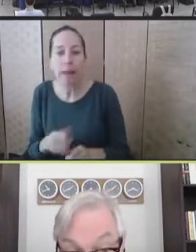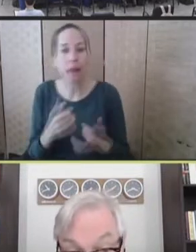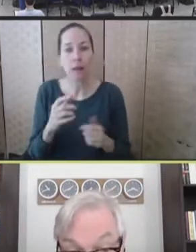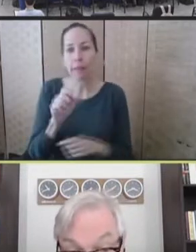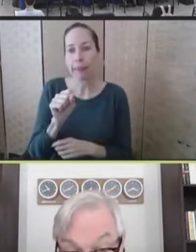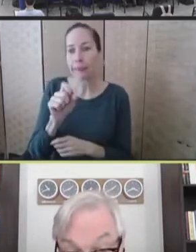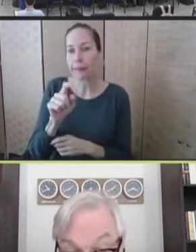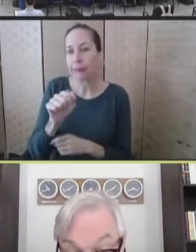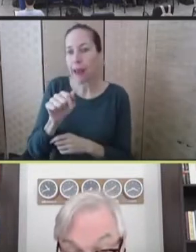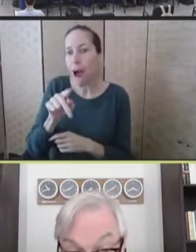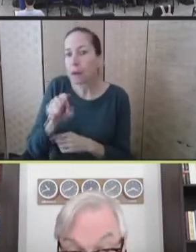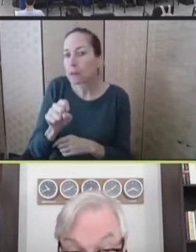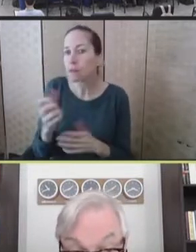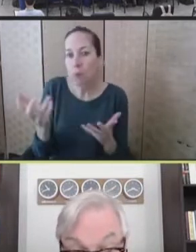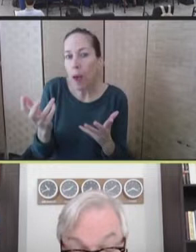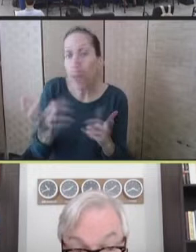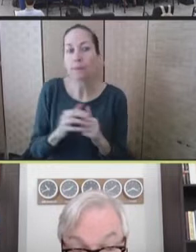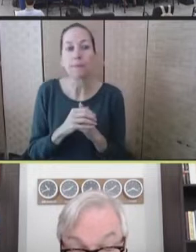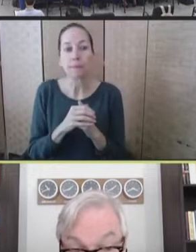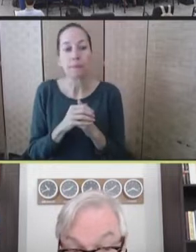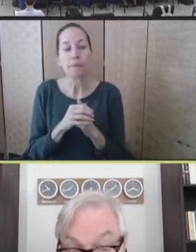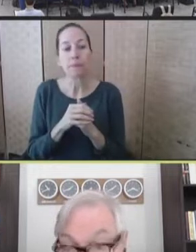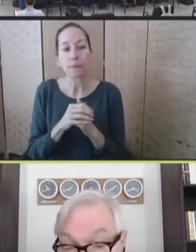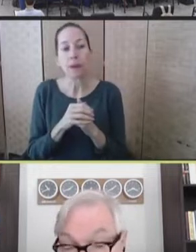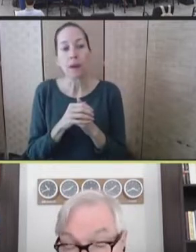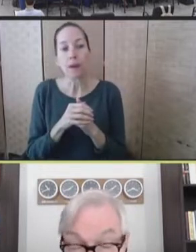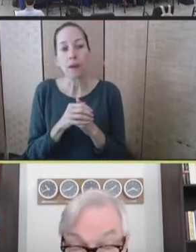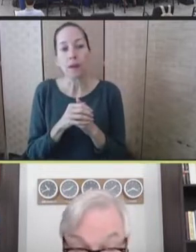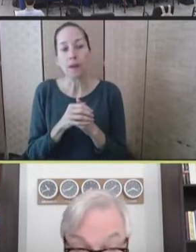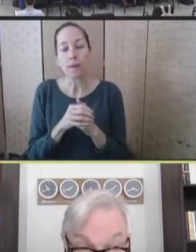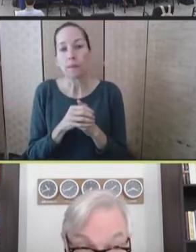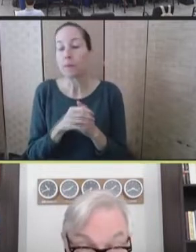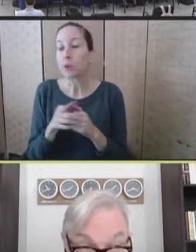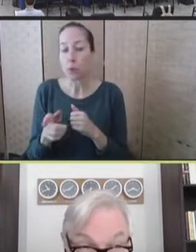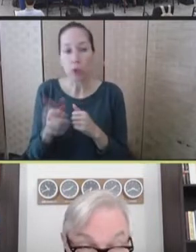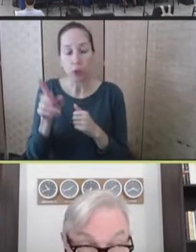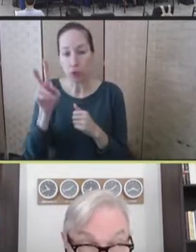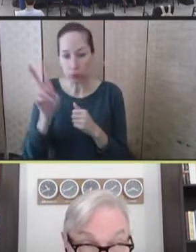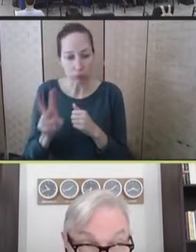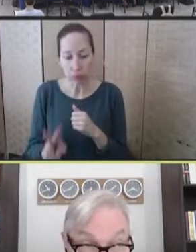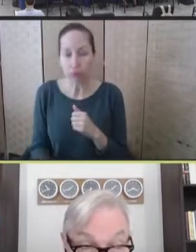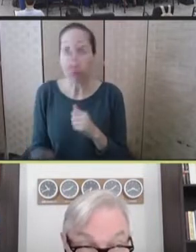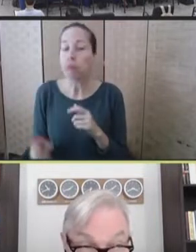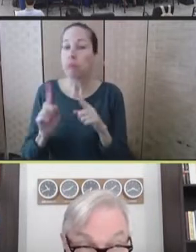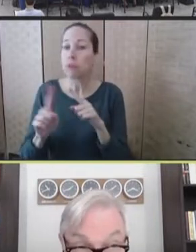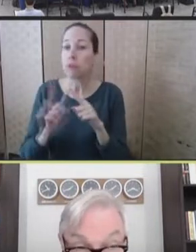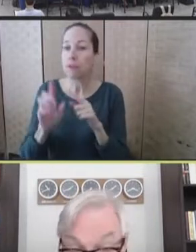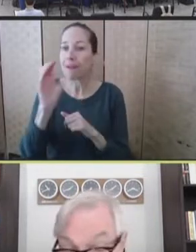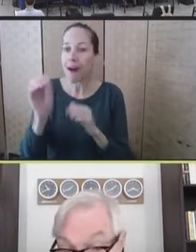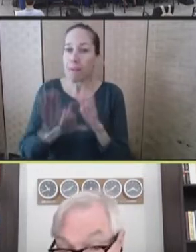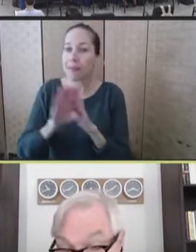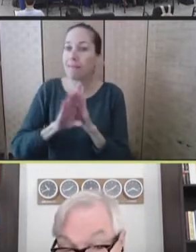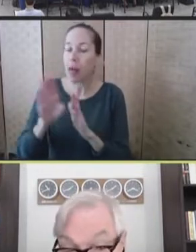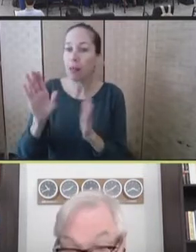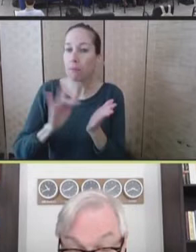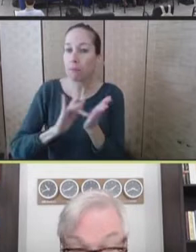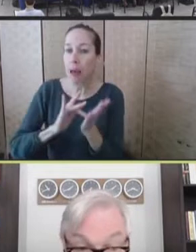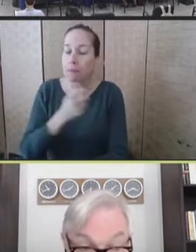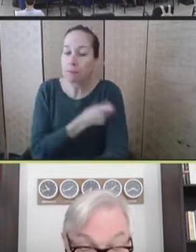And this is something, again, as you're looking across all of these developers, we are making every effort to keep these current.